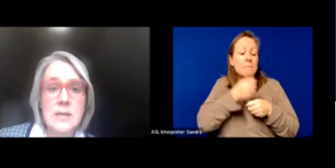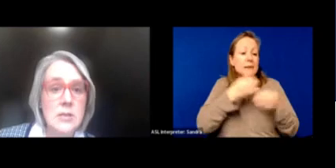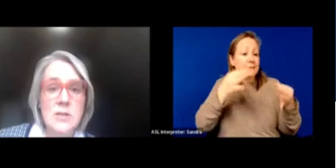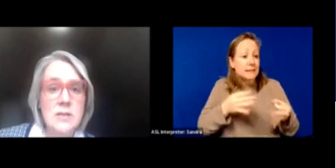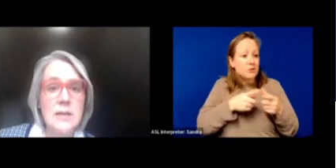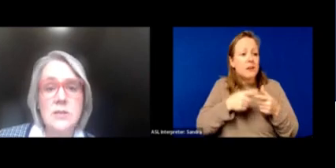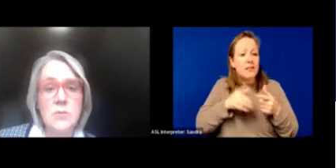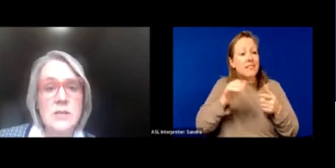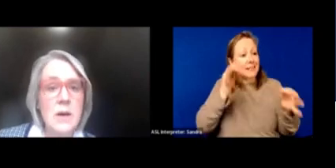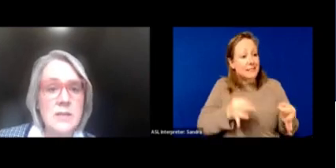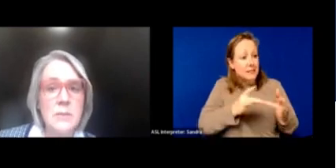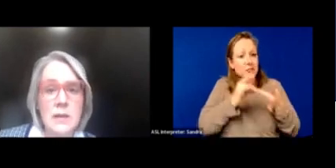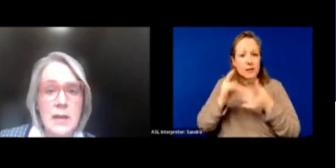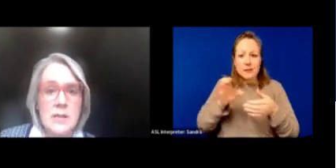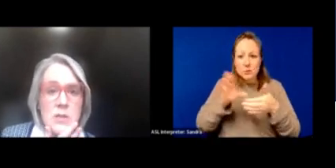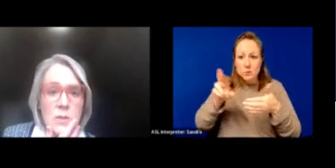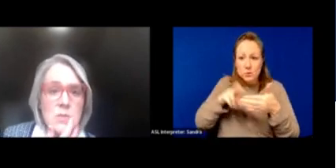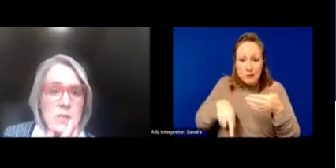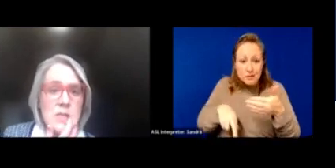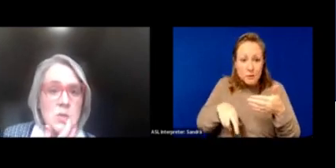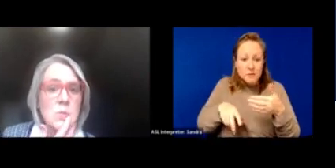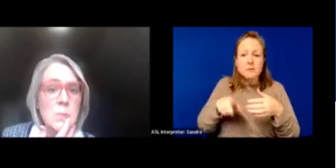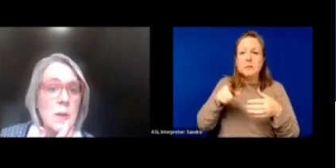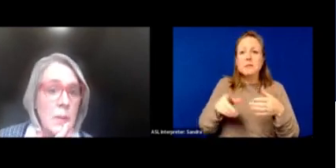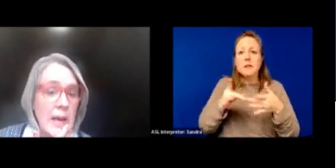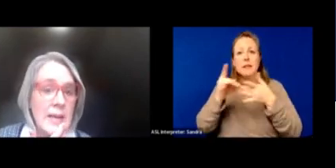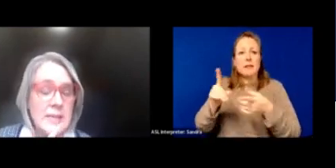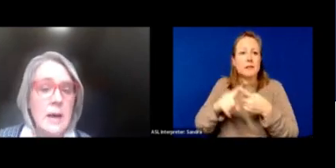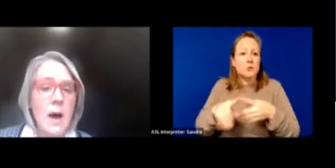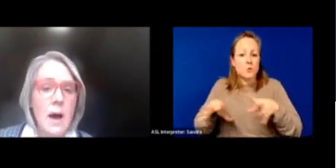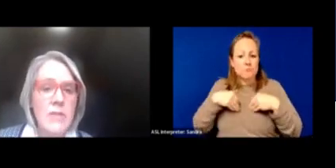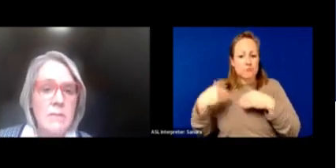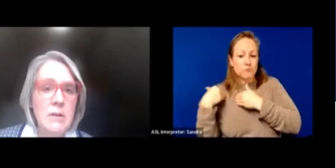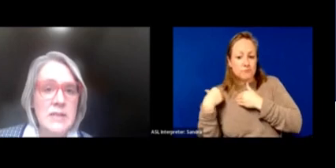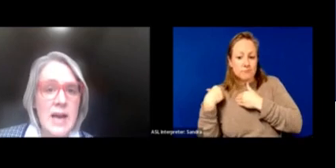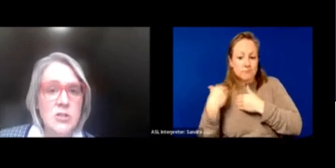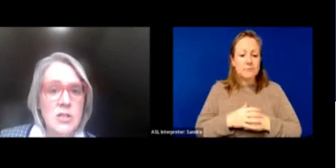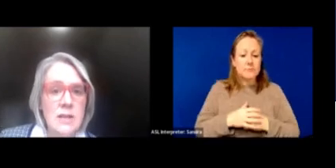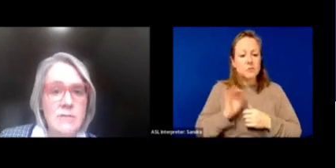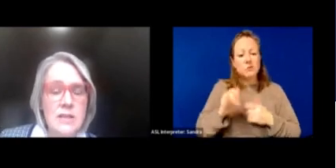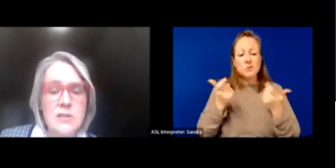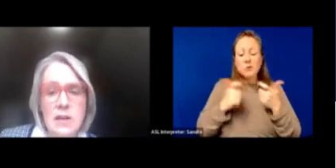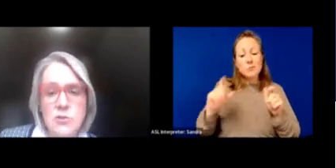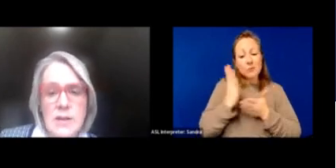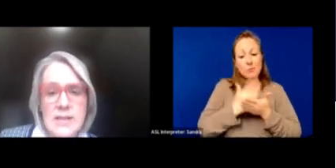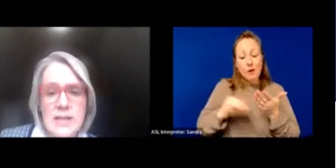decisions lead to responsibilities. So this was a big piece of the implementation of dignity of choice in